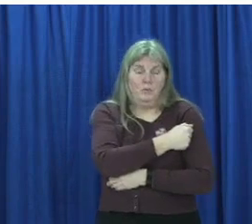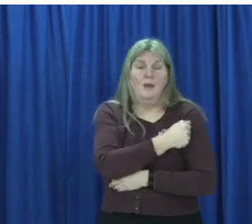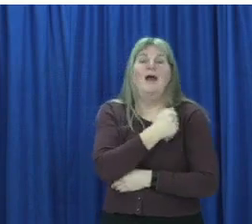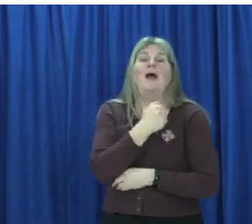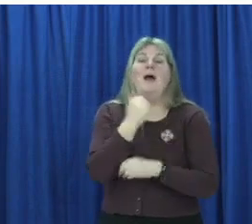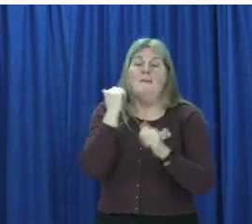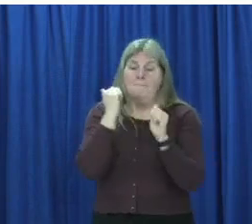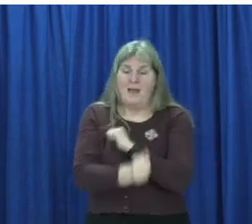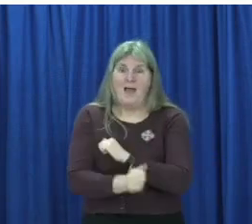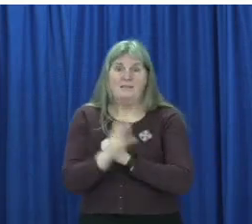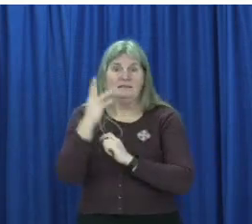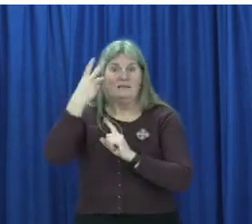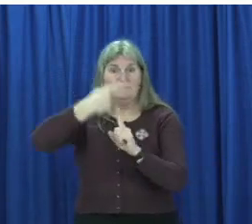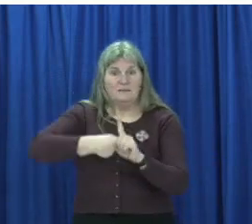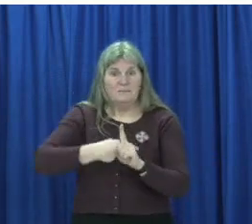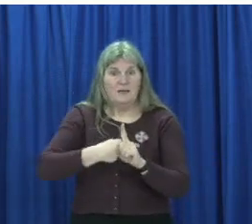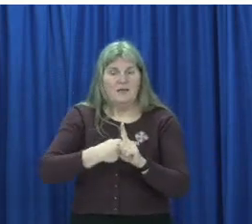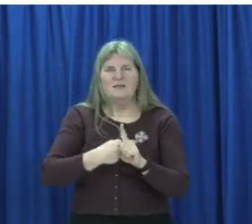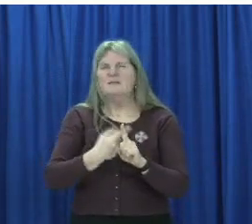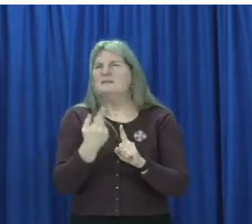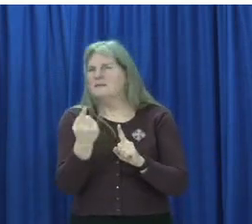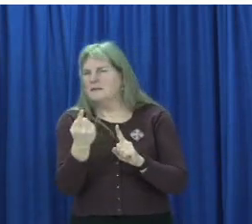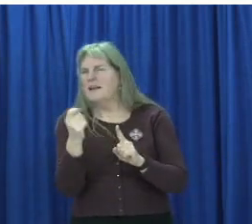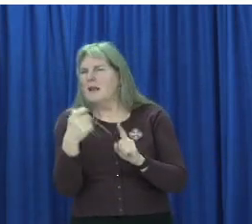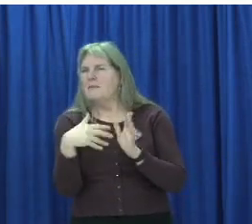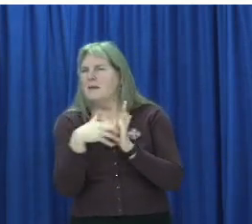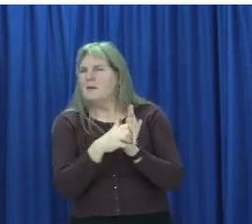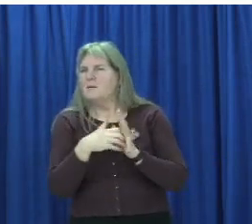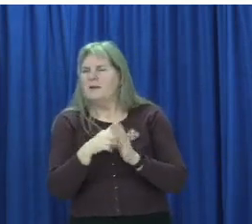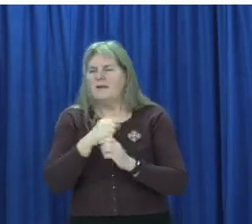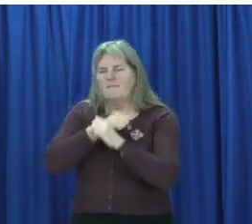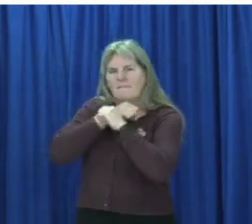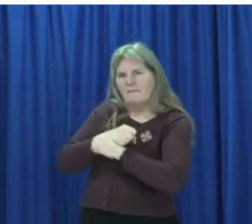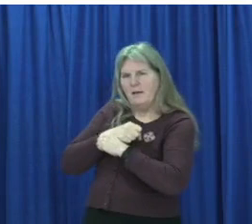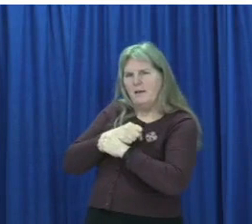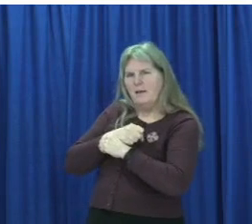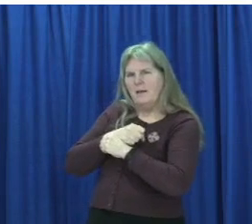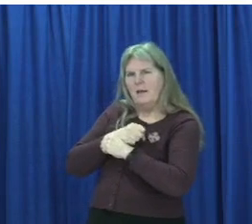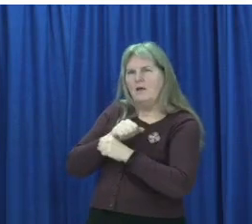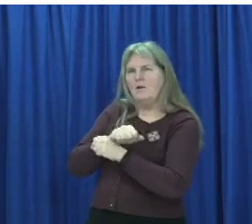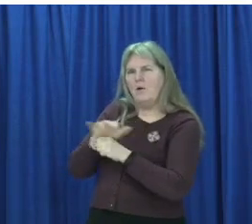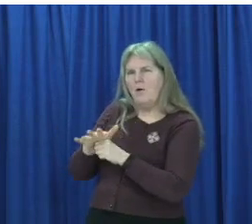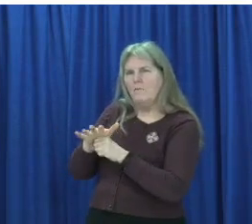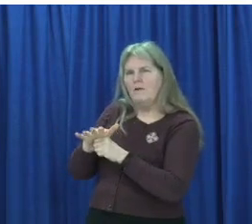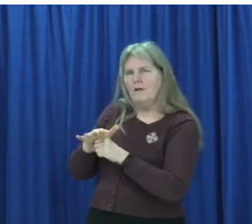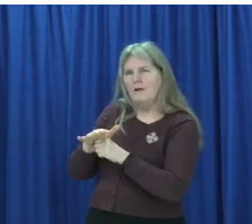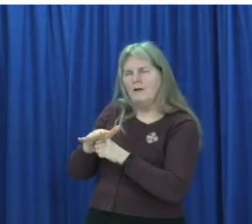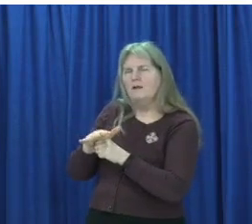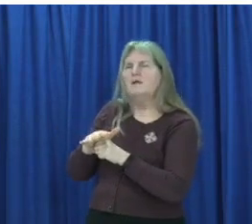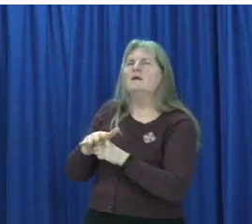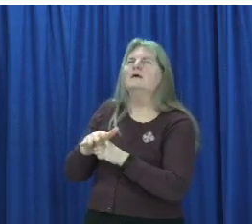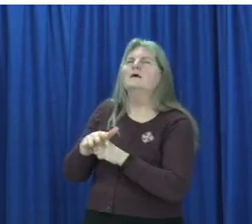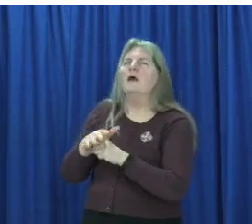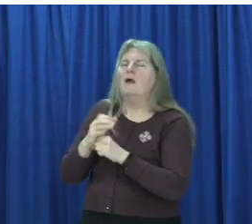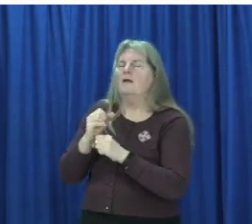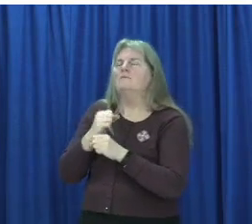that you have waning immunity and so your protection against infection is less, as is your protection against severe illness.